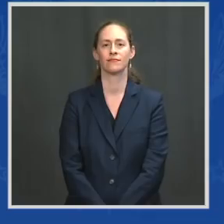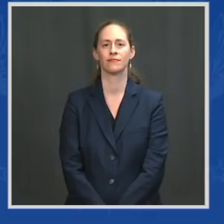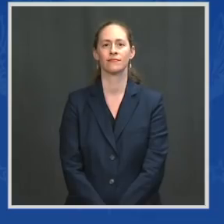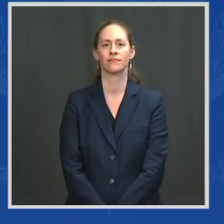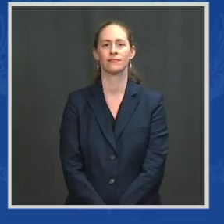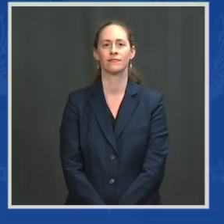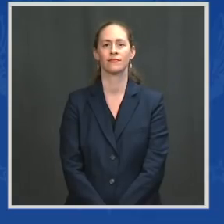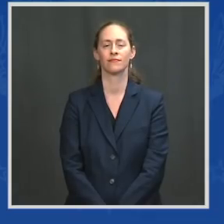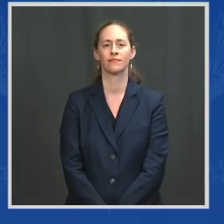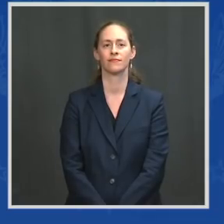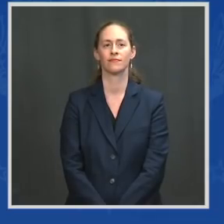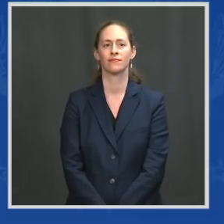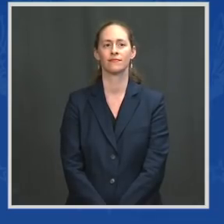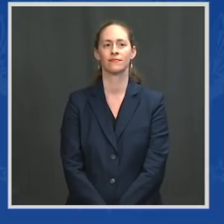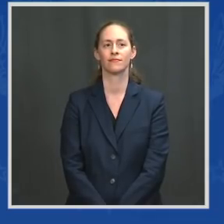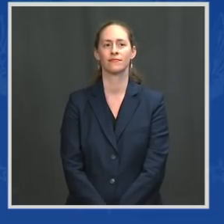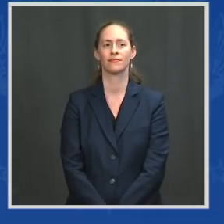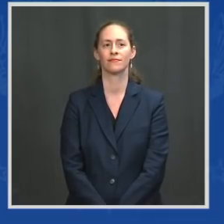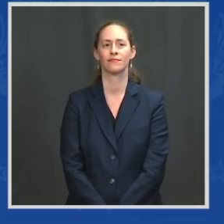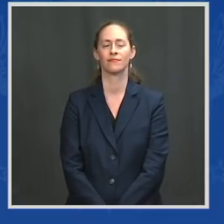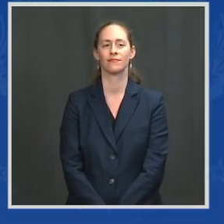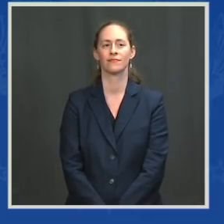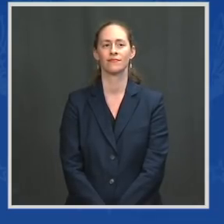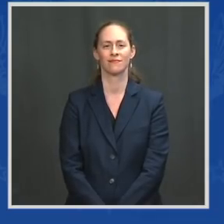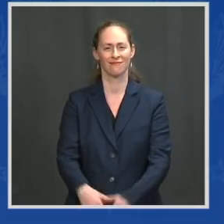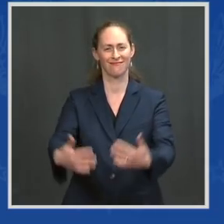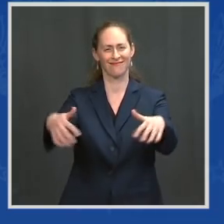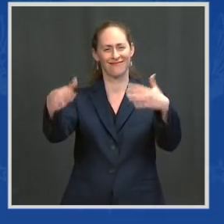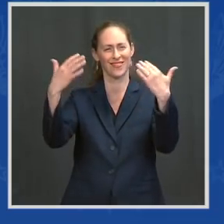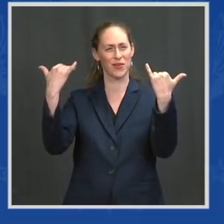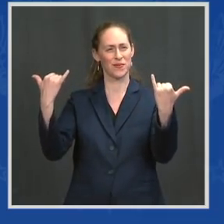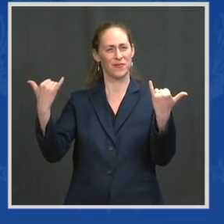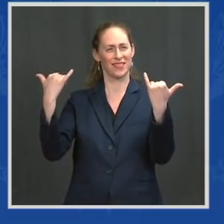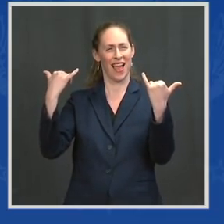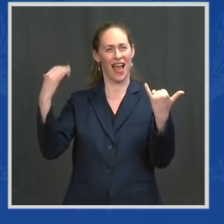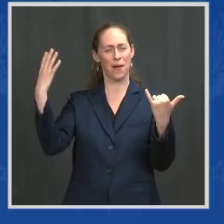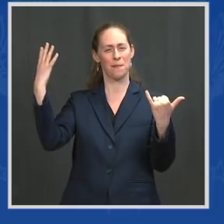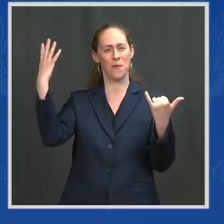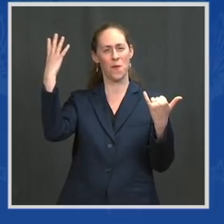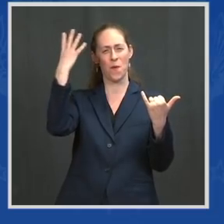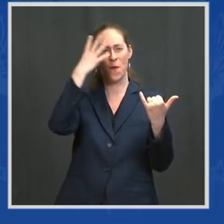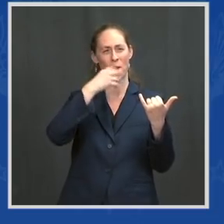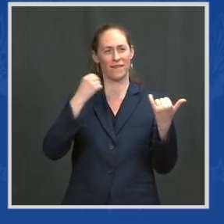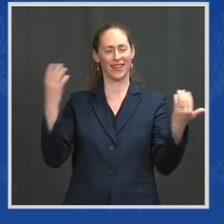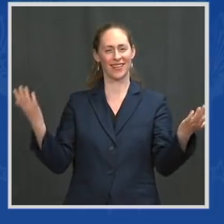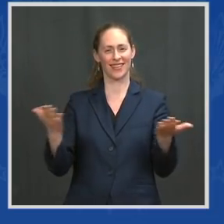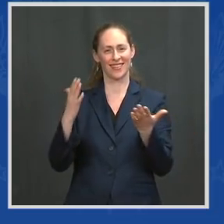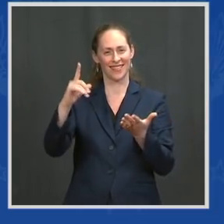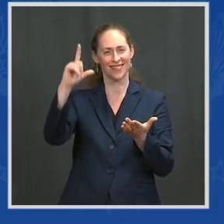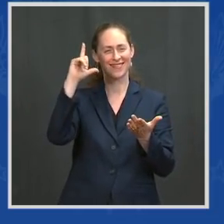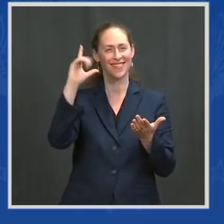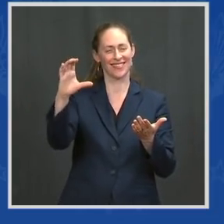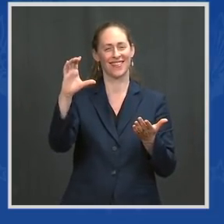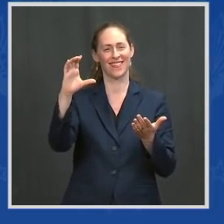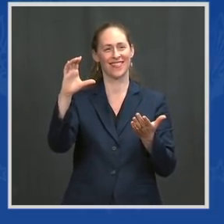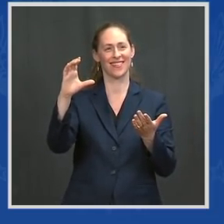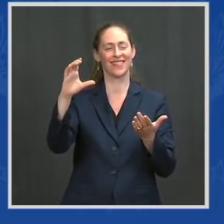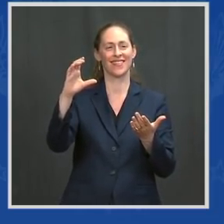Governor Edwards: What a beautiful day in Lake Charles, Louisiana. Good afternoon, and Mr. President, it is an absolute honor to welcome you back